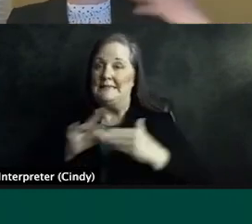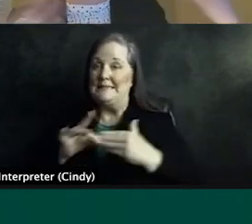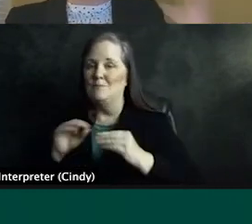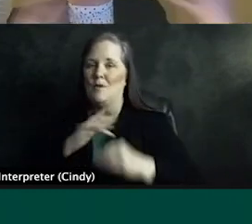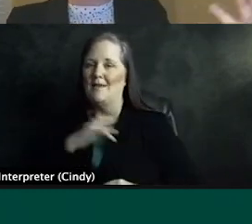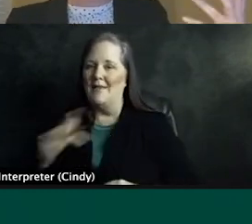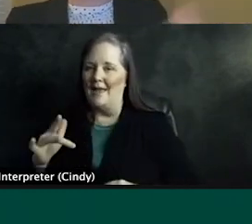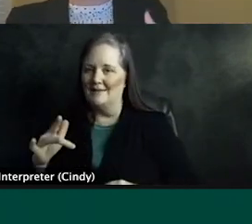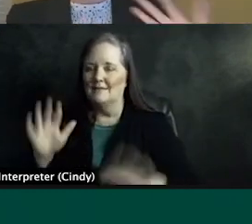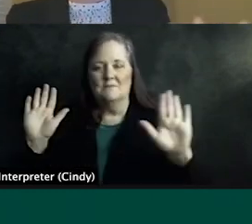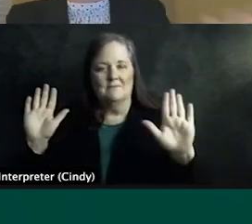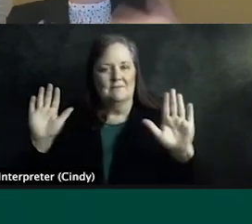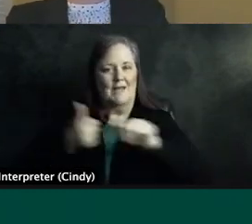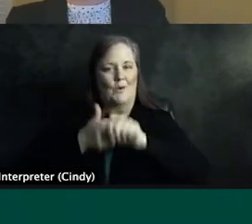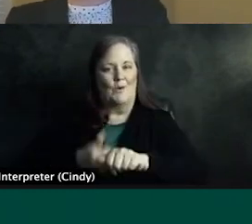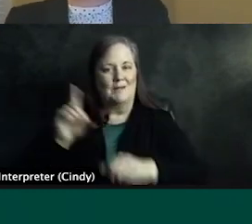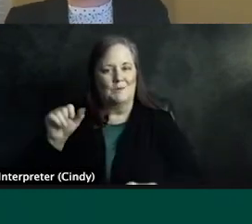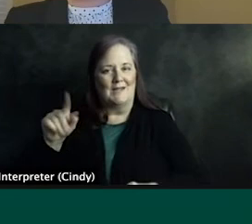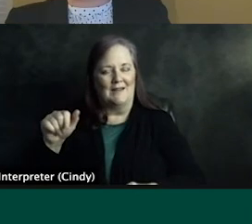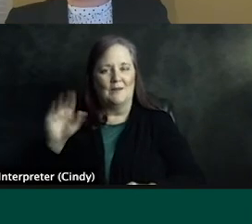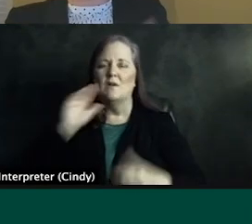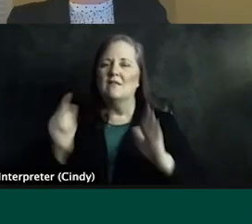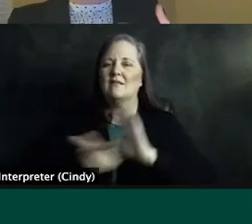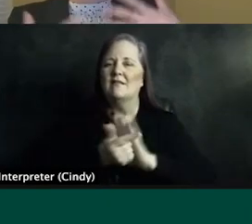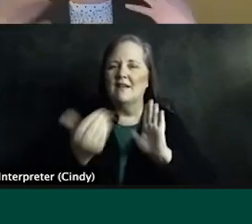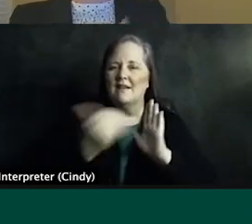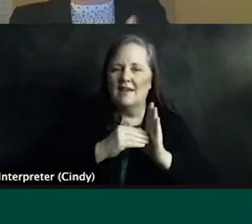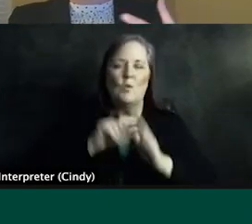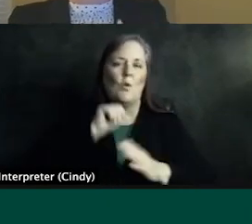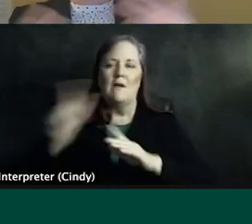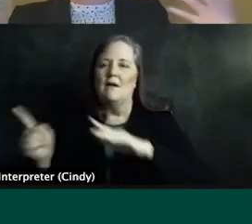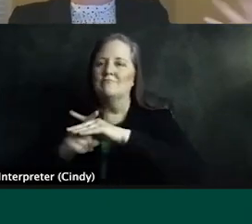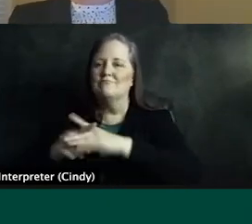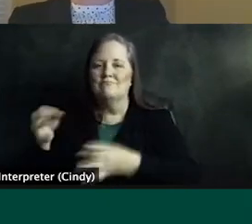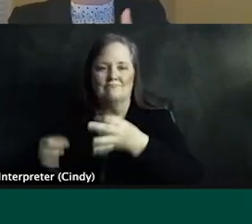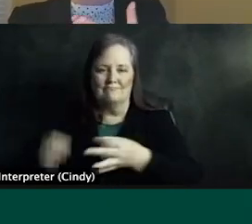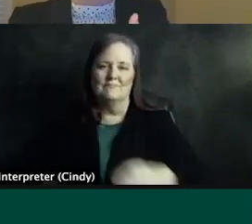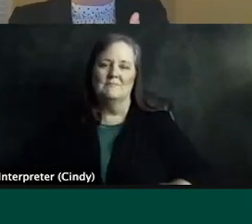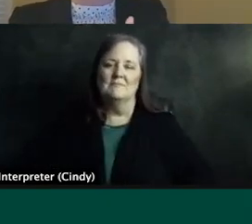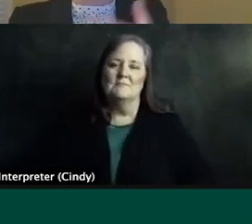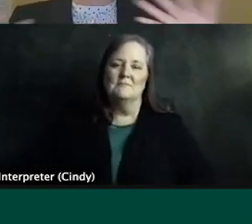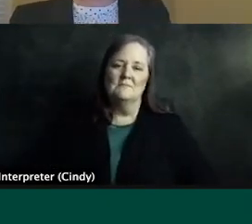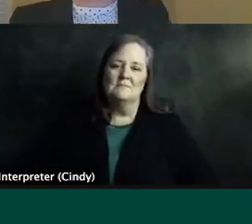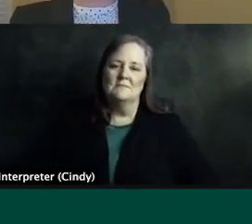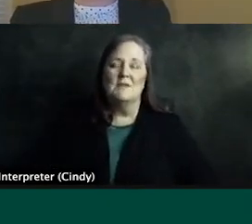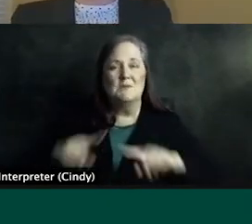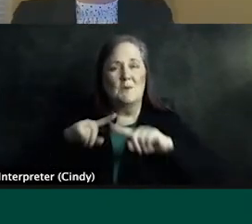or other biases, that will be reflected in the tool. Because your tool is only as good as the underlying data.